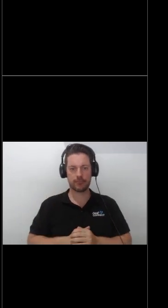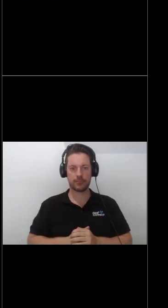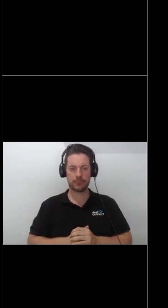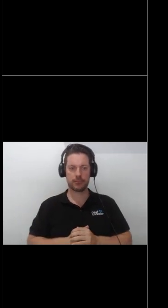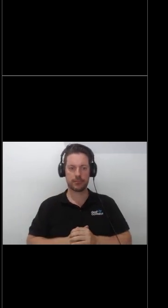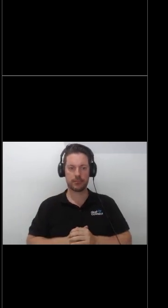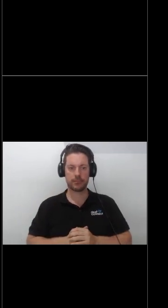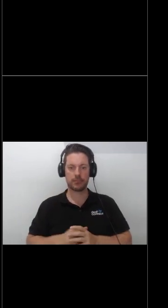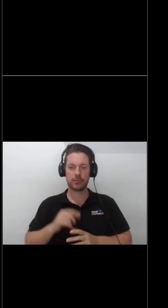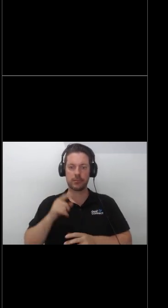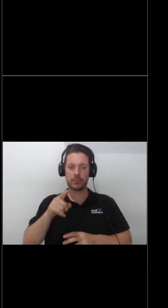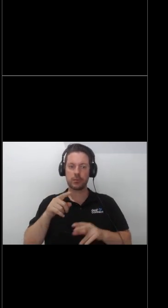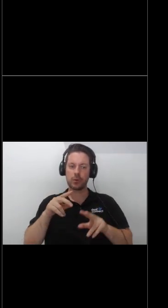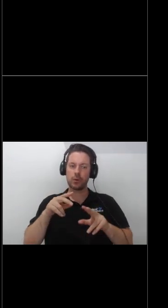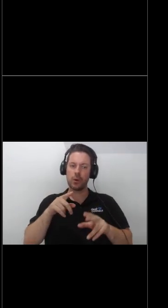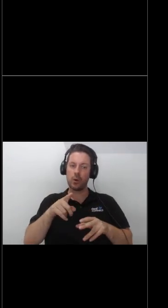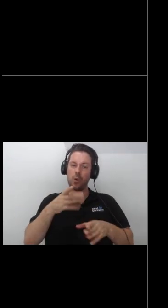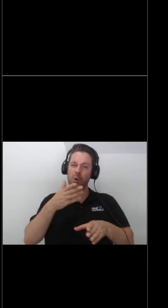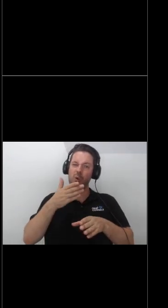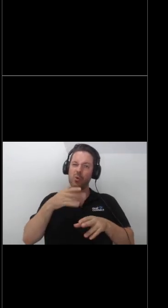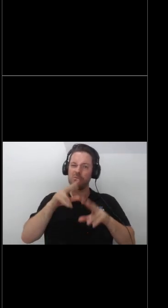This places the person who is the subject